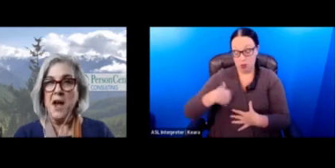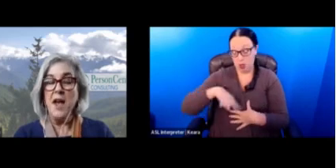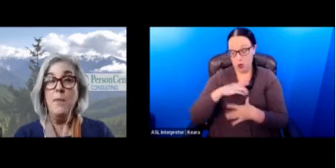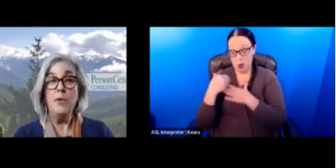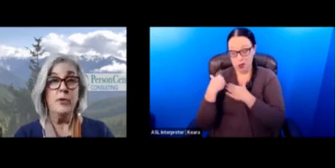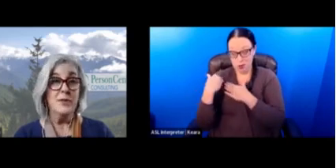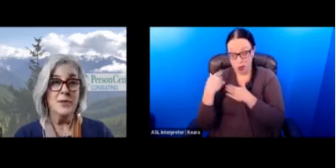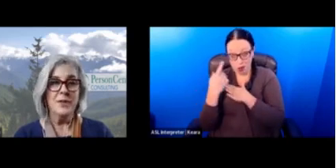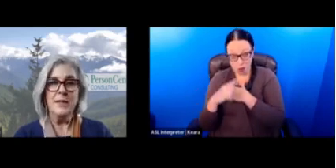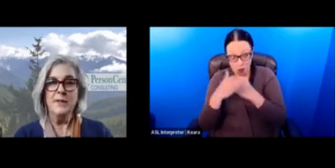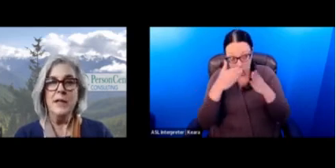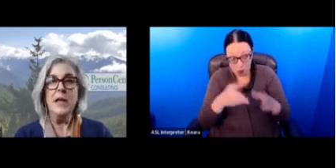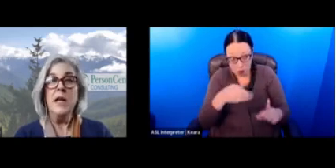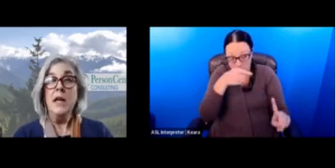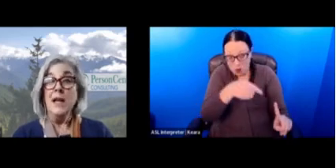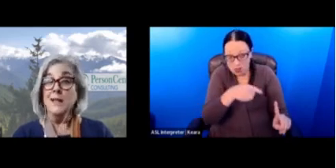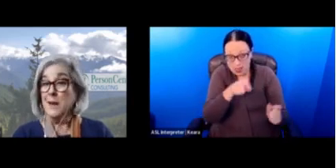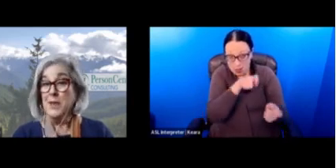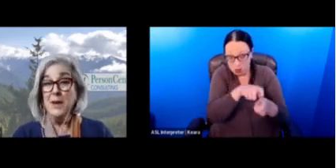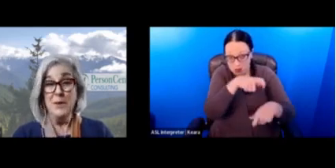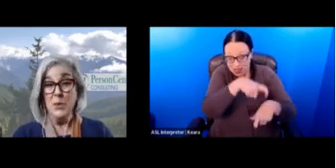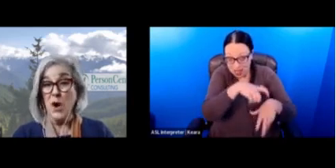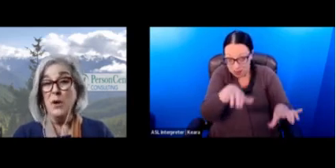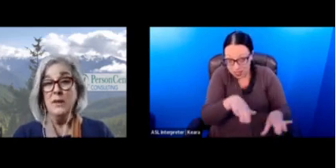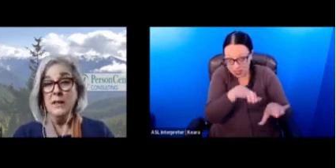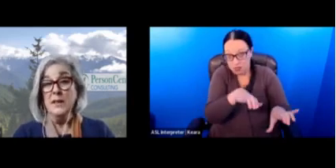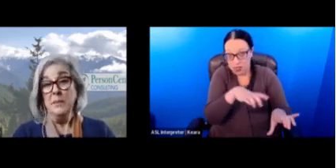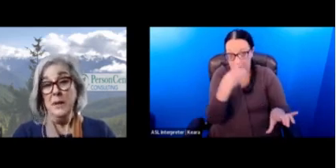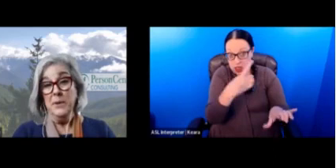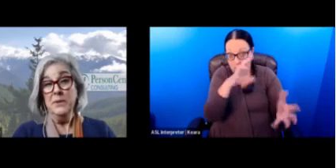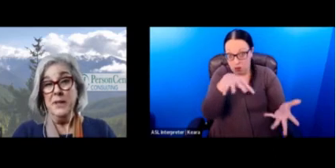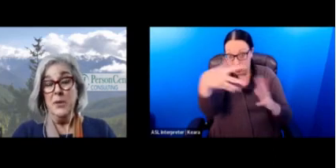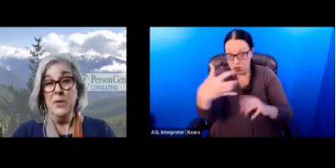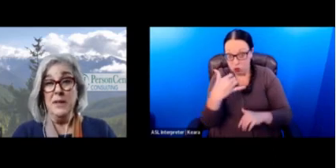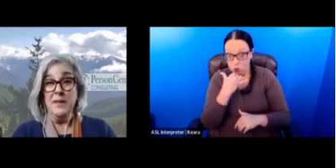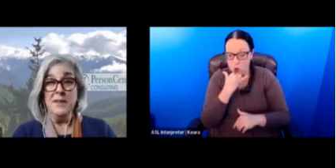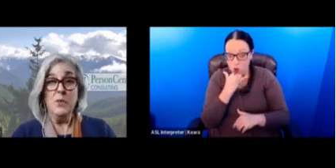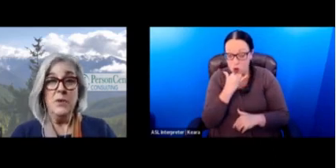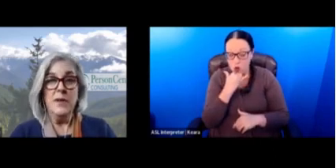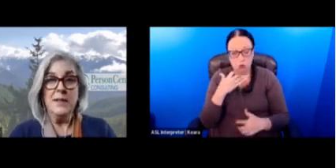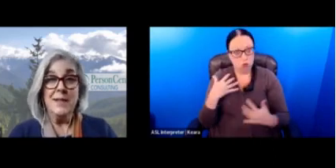time or for a certain activity, and something goes wrong. People you know that it's a real risk